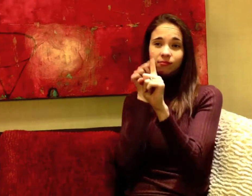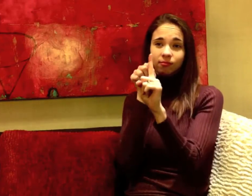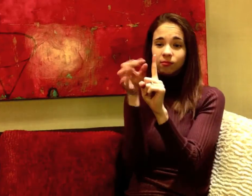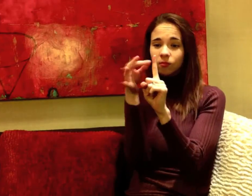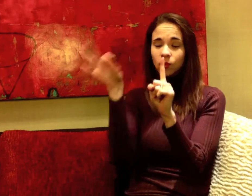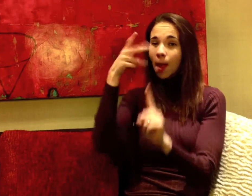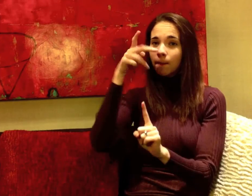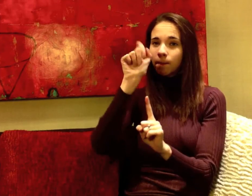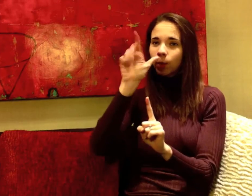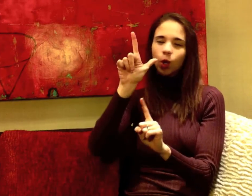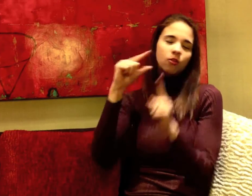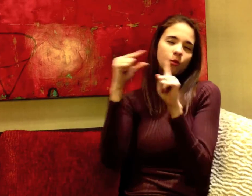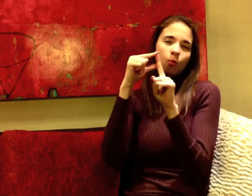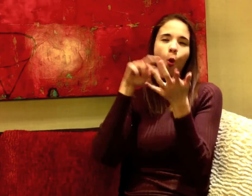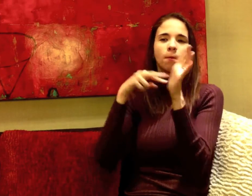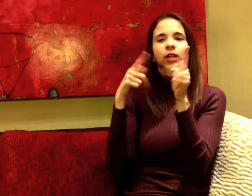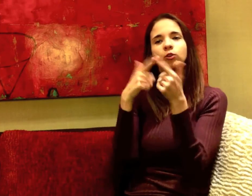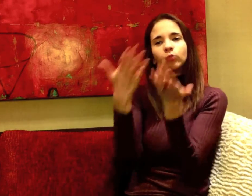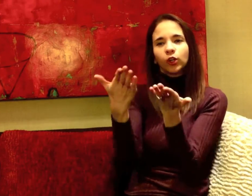What does the word “Pearl” mean to you?